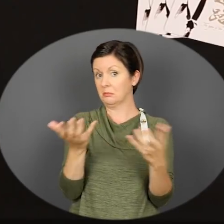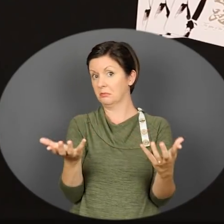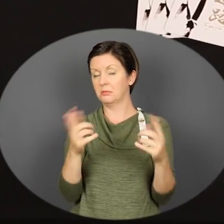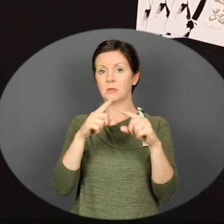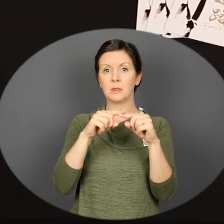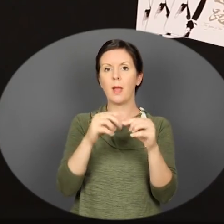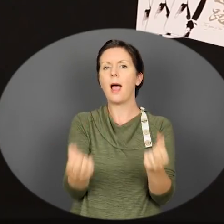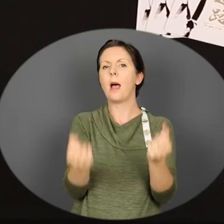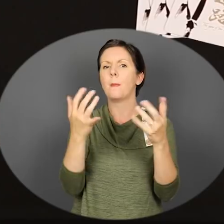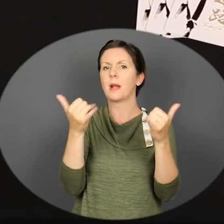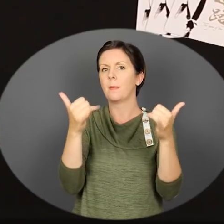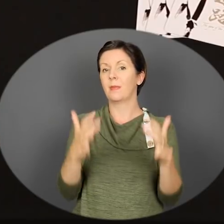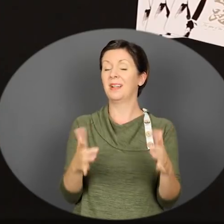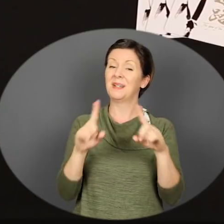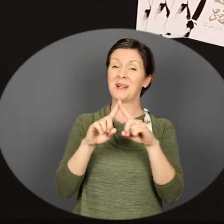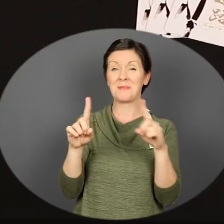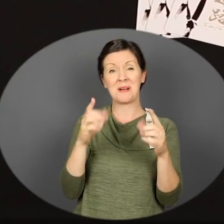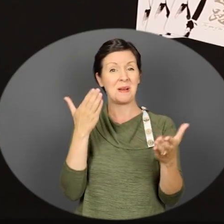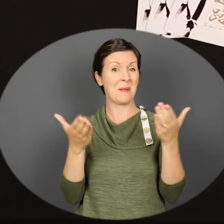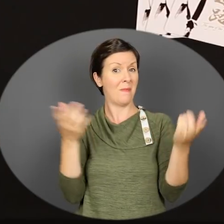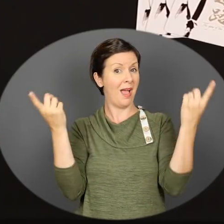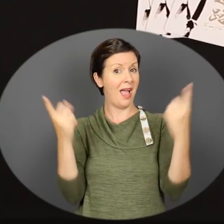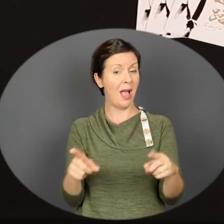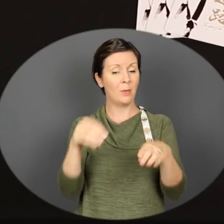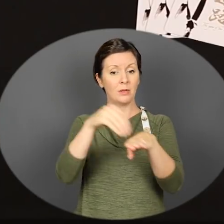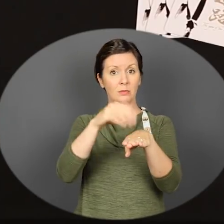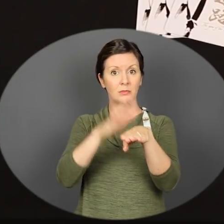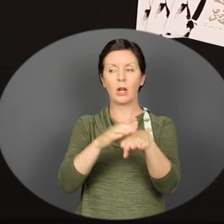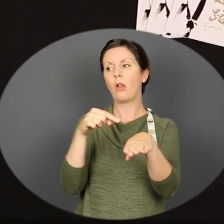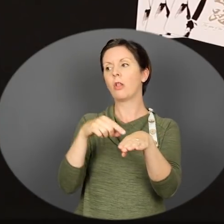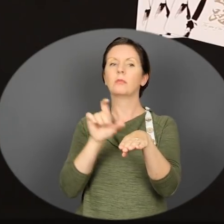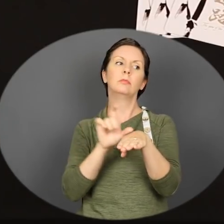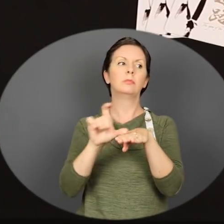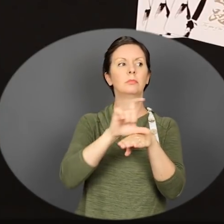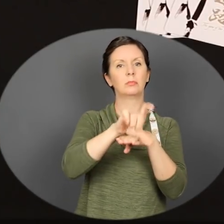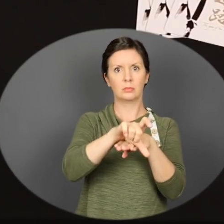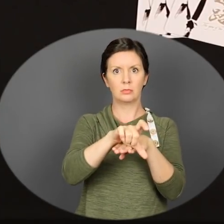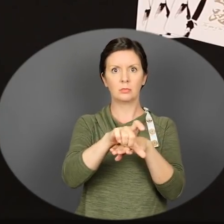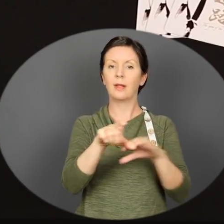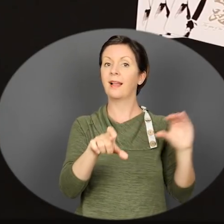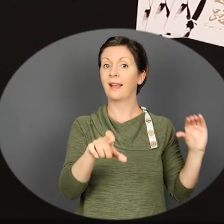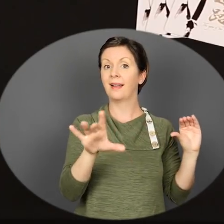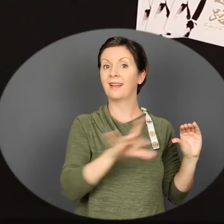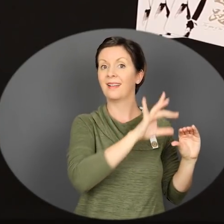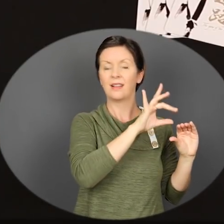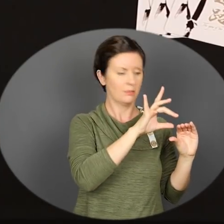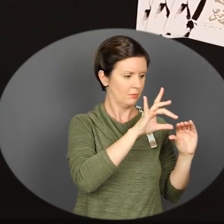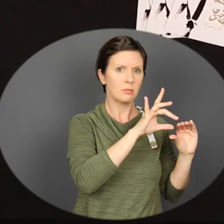means that after placing your tile and moving your marker, you may go to draw a new tile